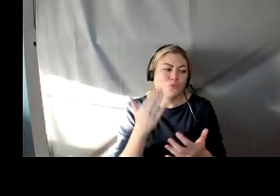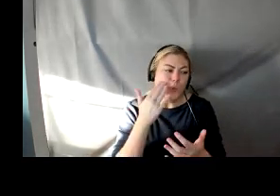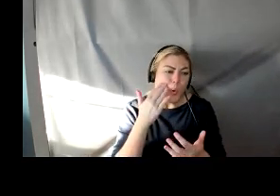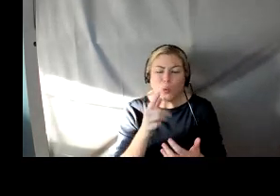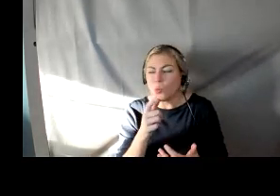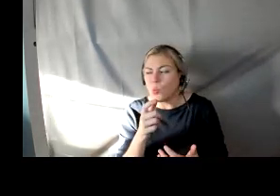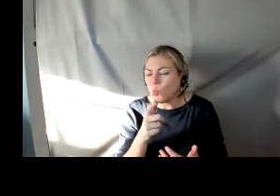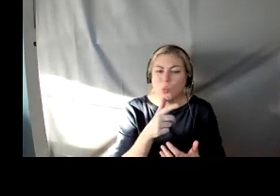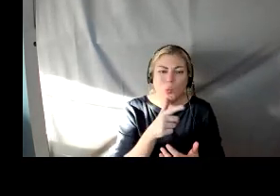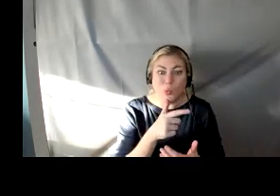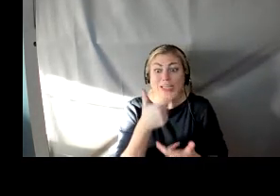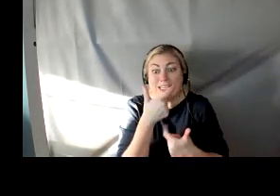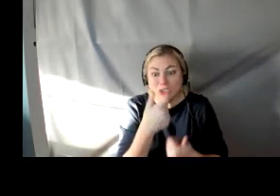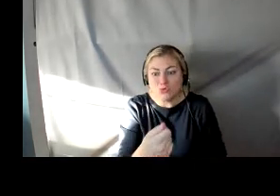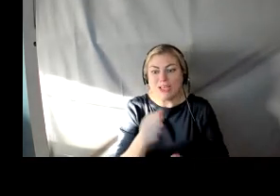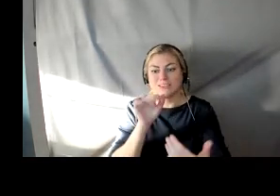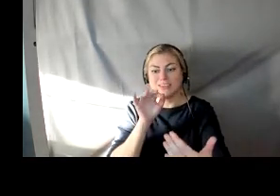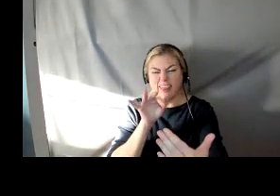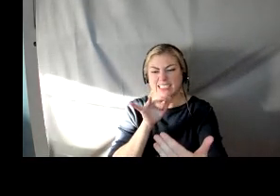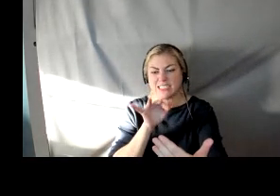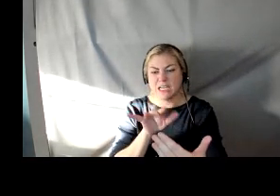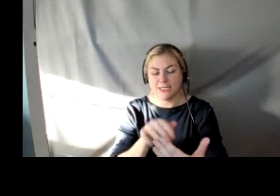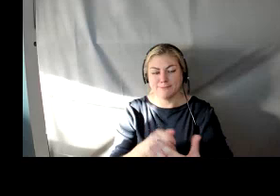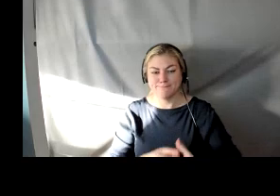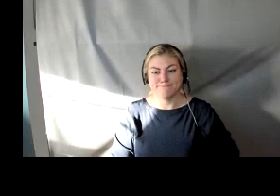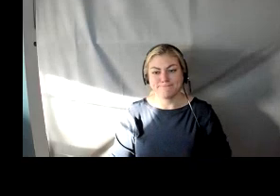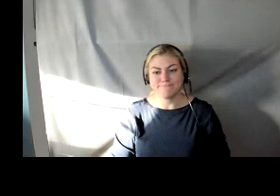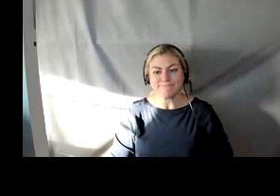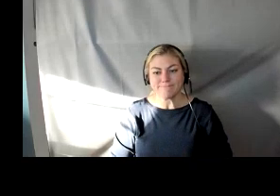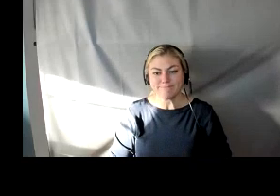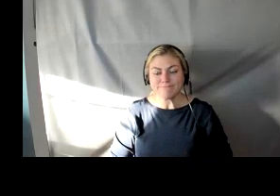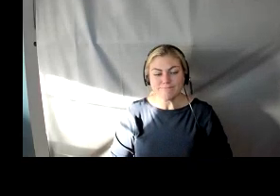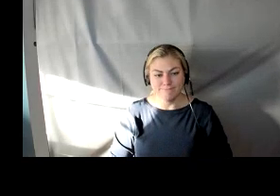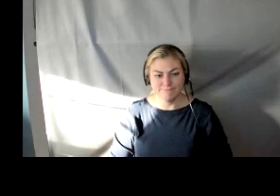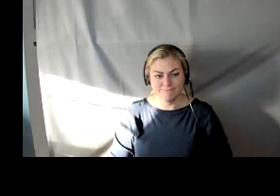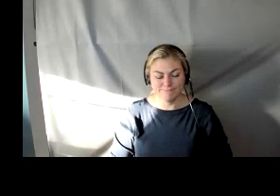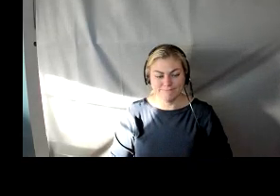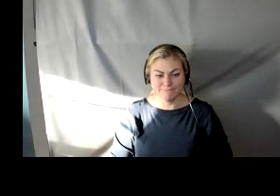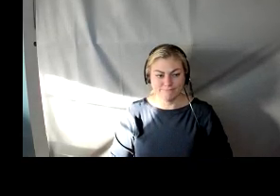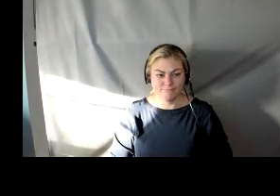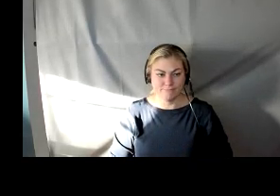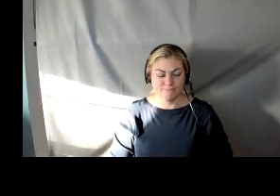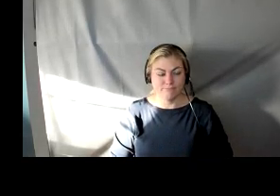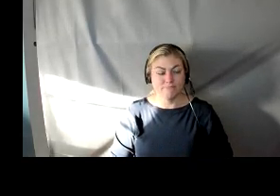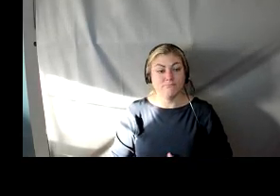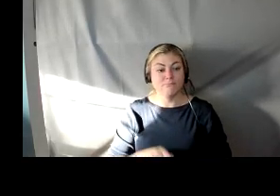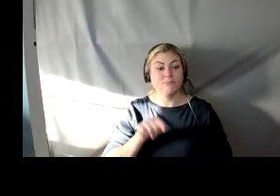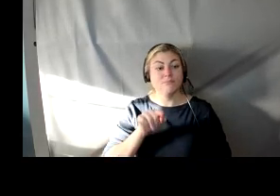All right, next slide and here is my contact information.